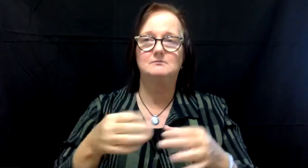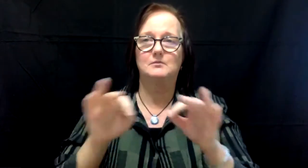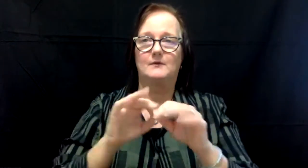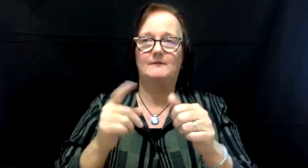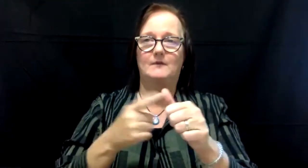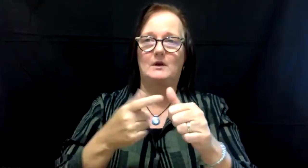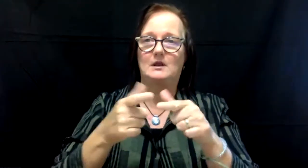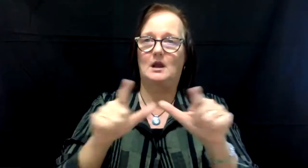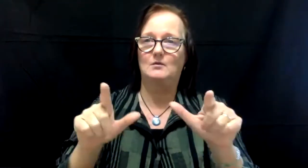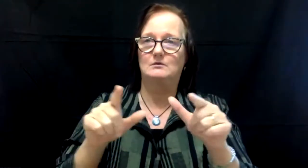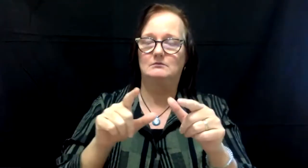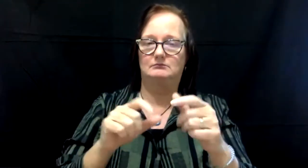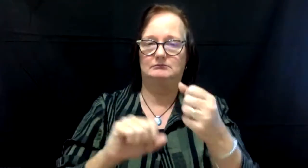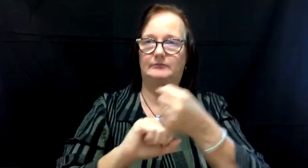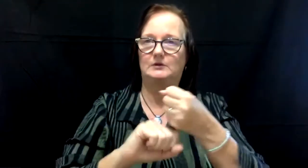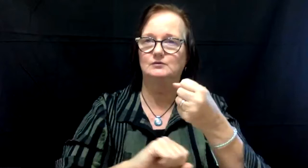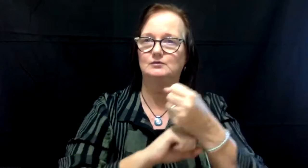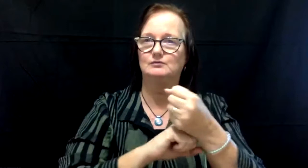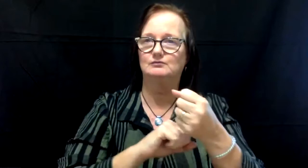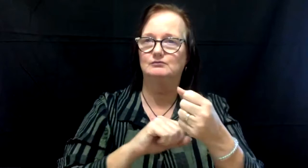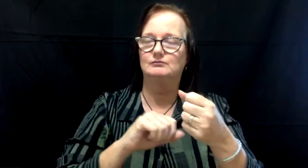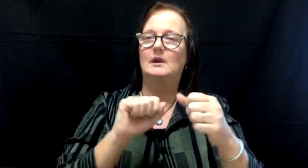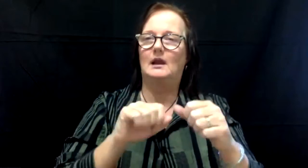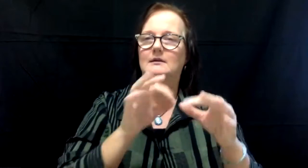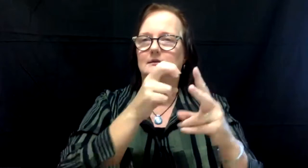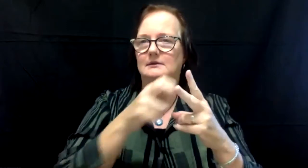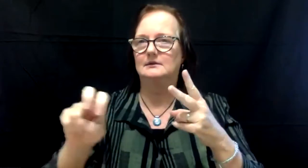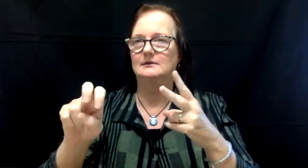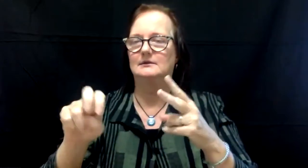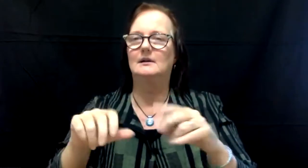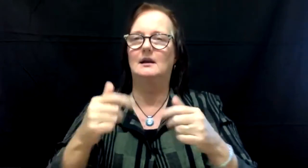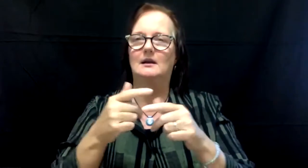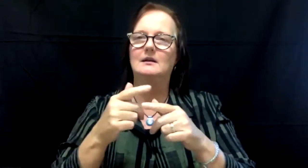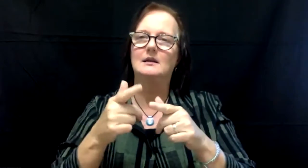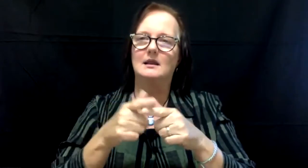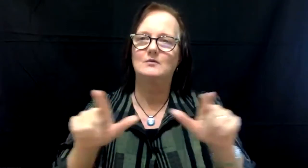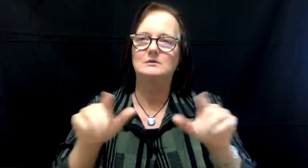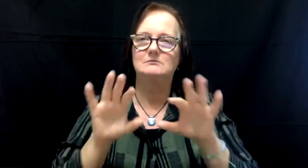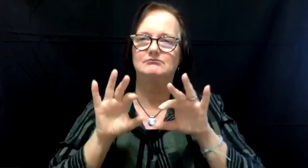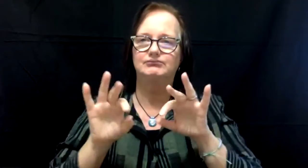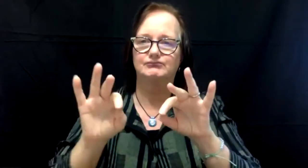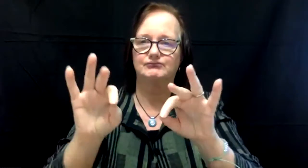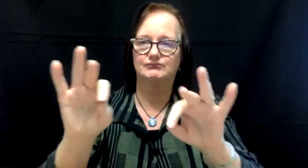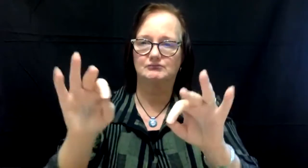it's important to have a first language foundation in order to learn other languages, "language acquisition".